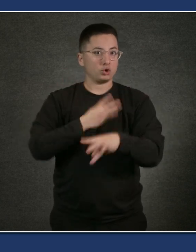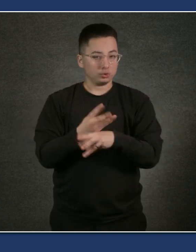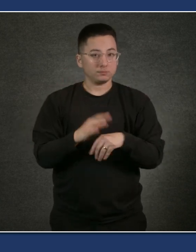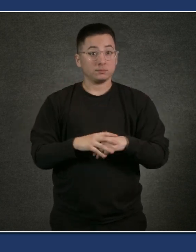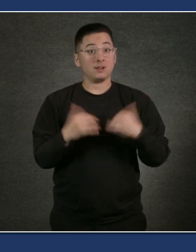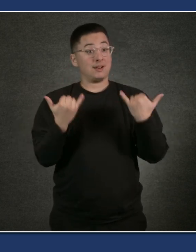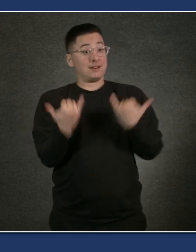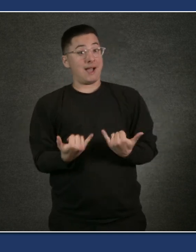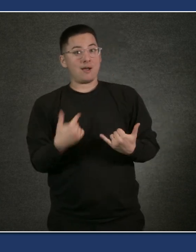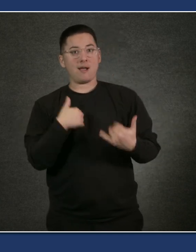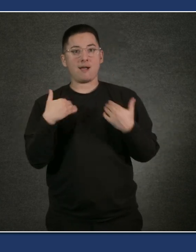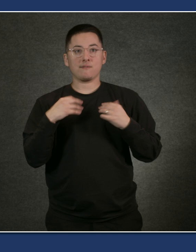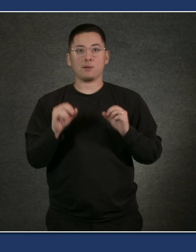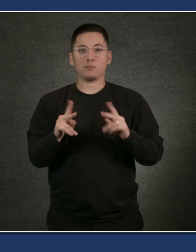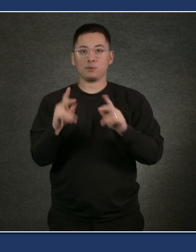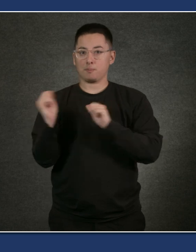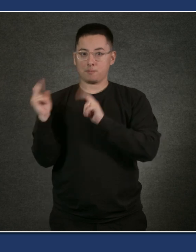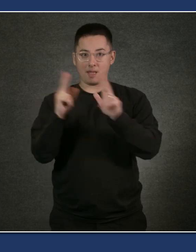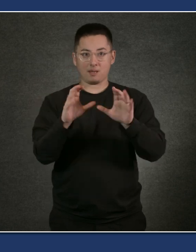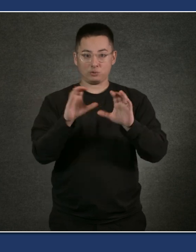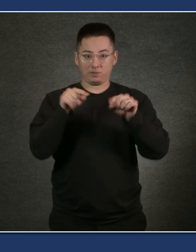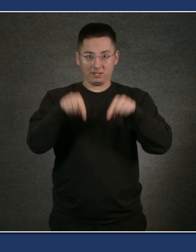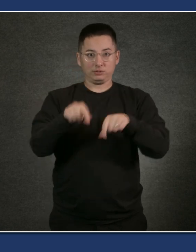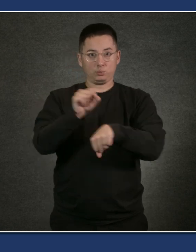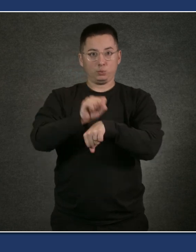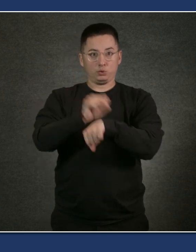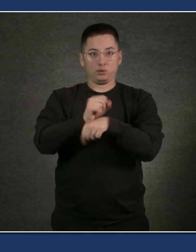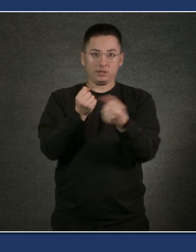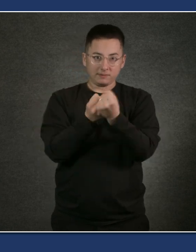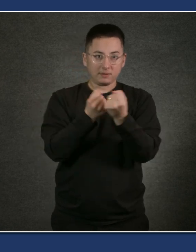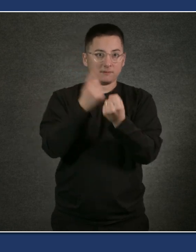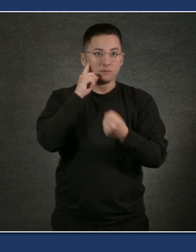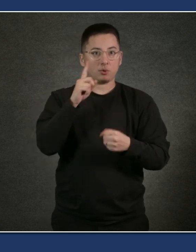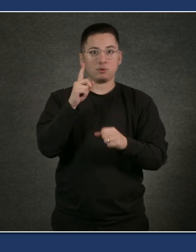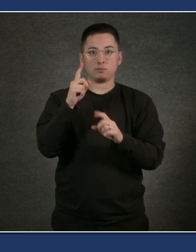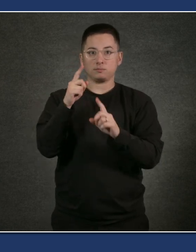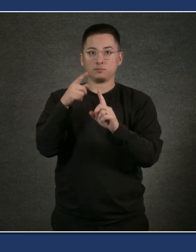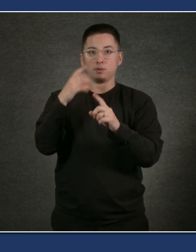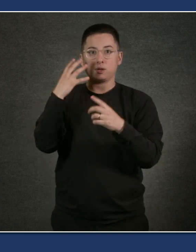advocating for hearing healthcare for people with hearing loss like me all around the world.